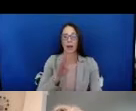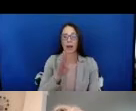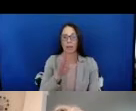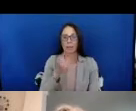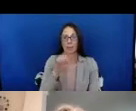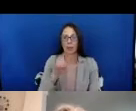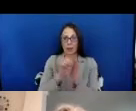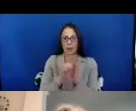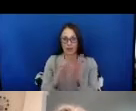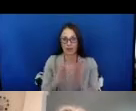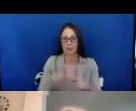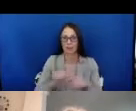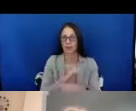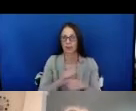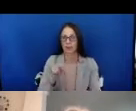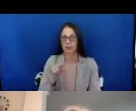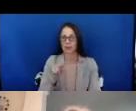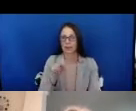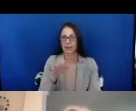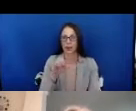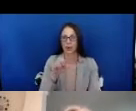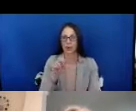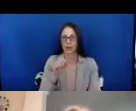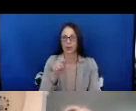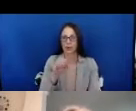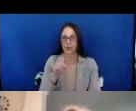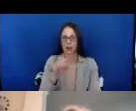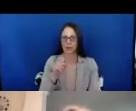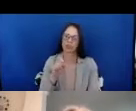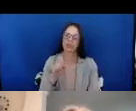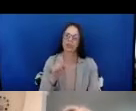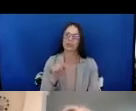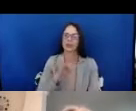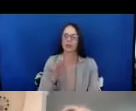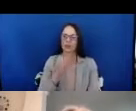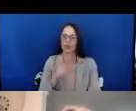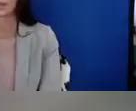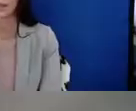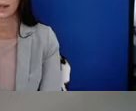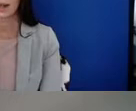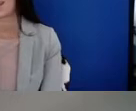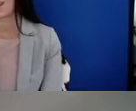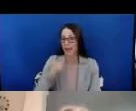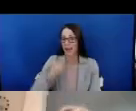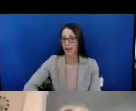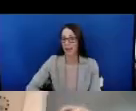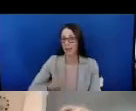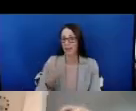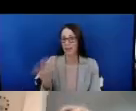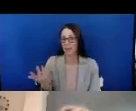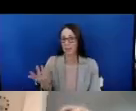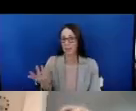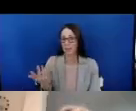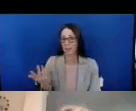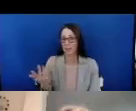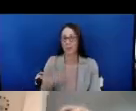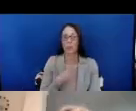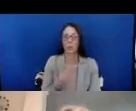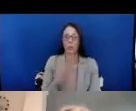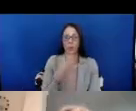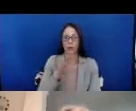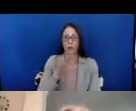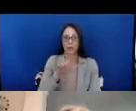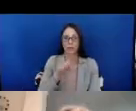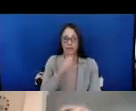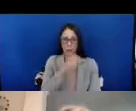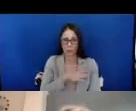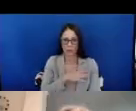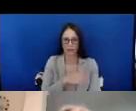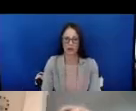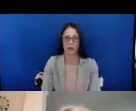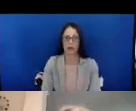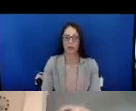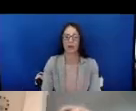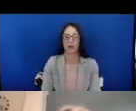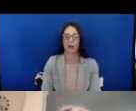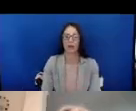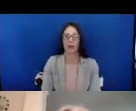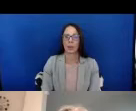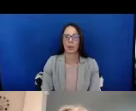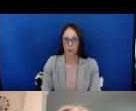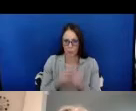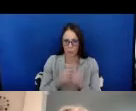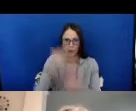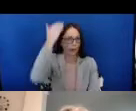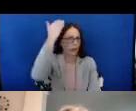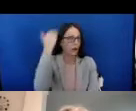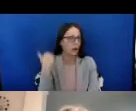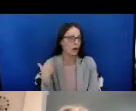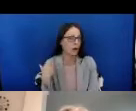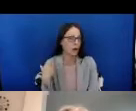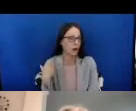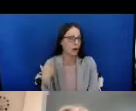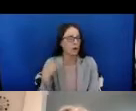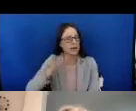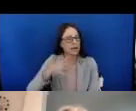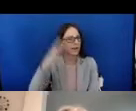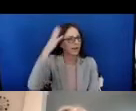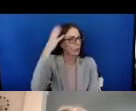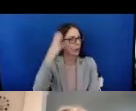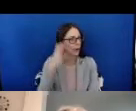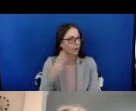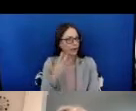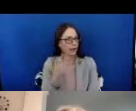neonatologist as Joel said, and I am a white sis woman with long slightly wavy gray hair